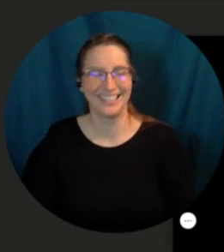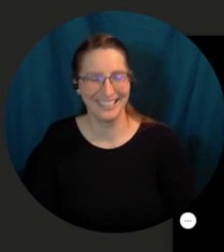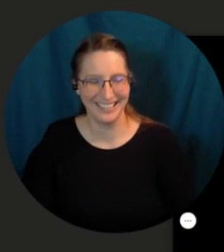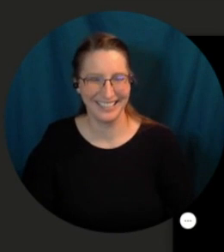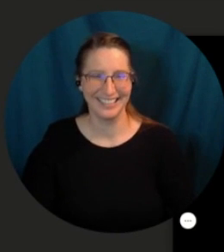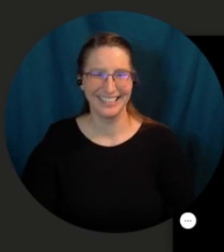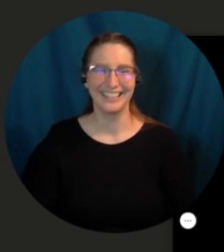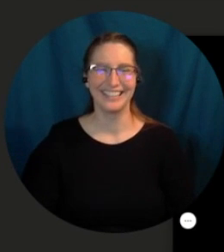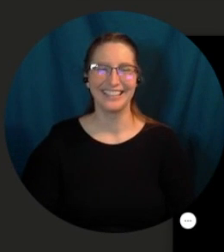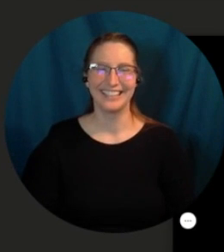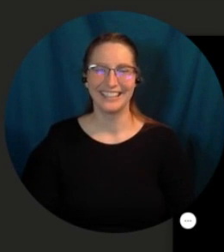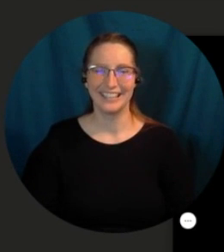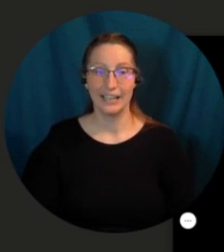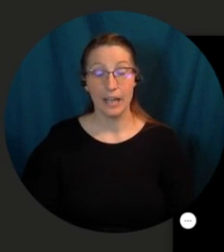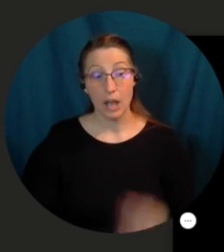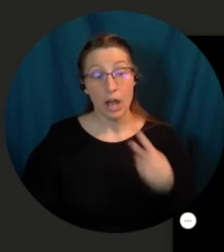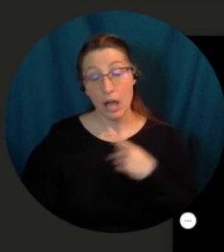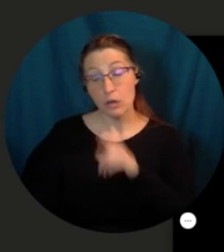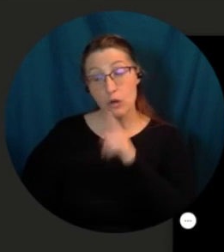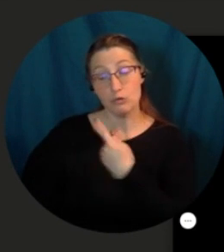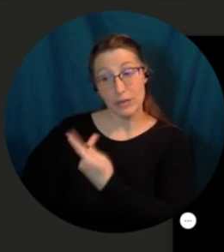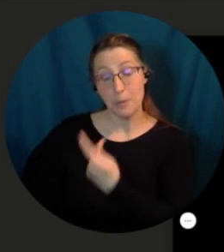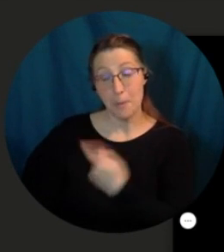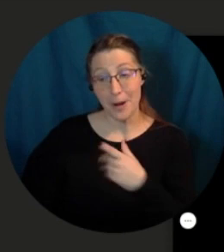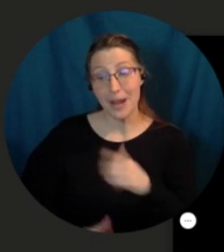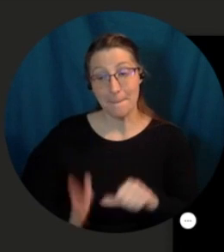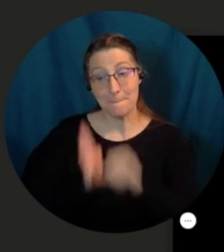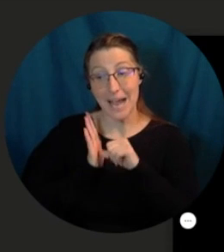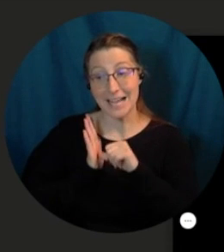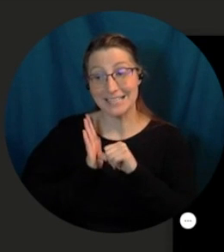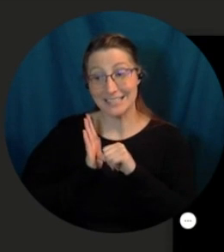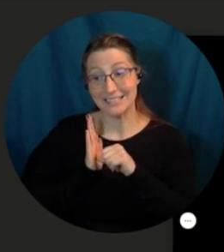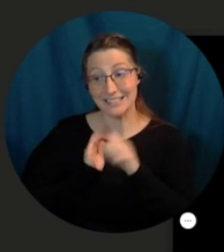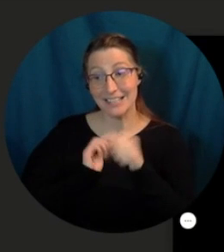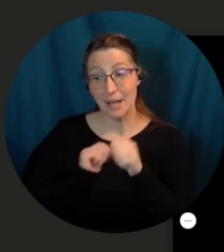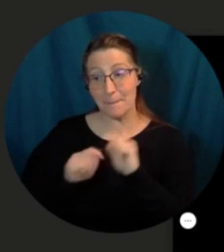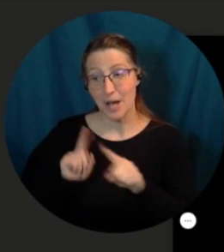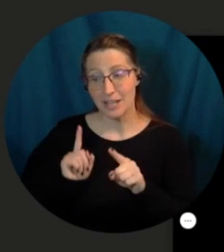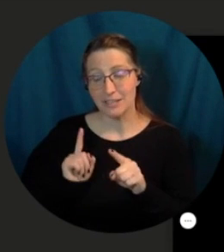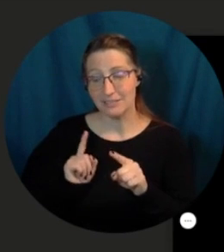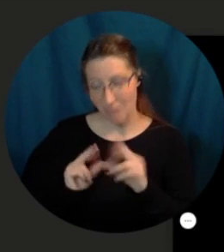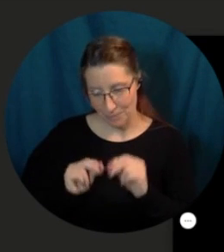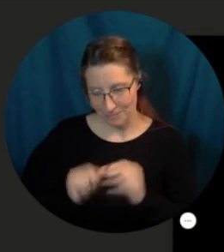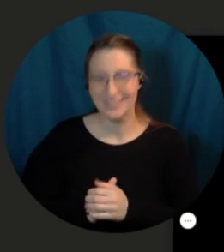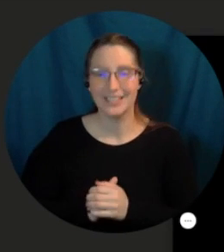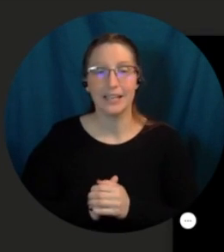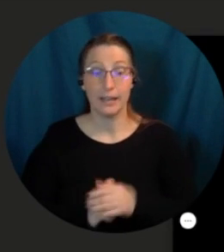We were impressed, but then we weren't. We were. And he got through a couple of lessons before we realized it.